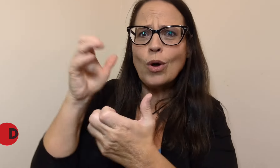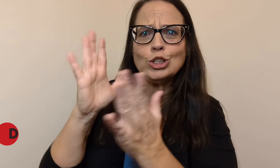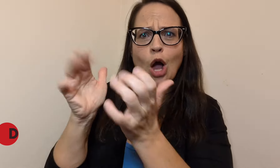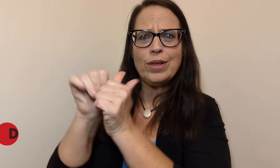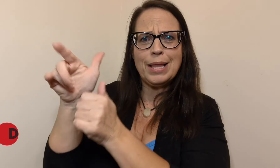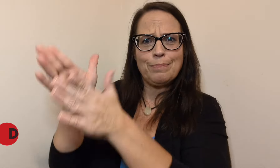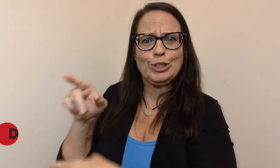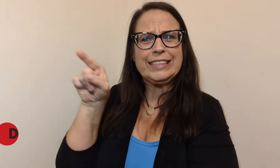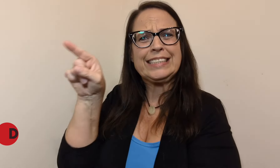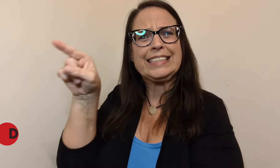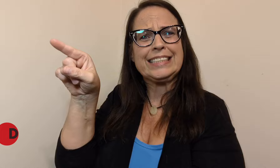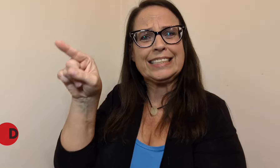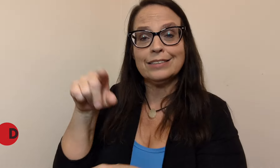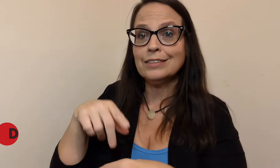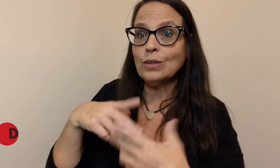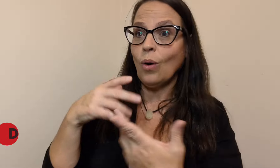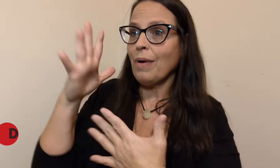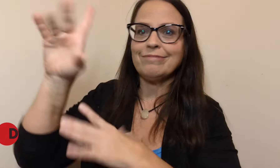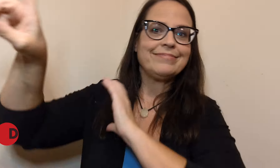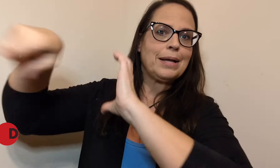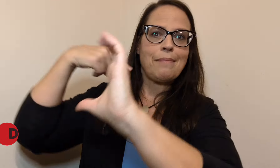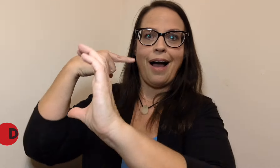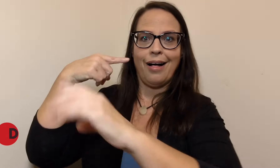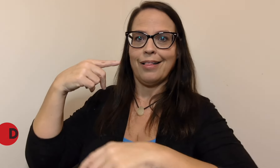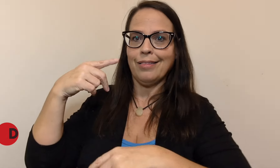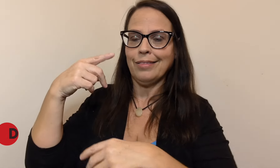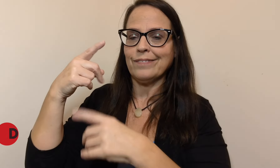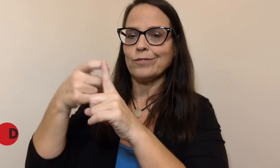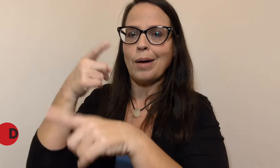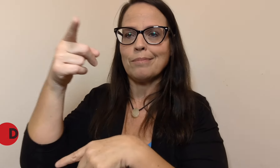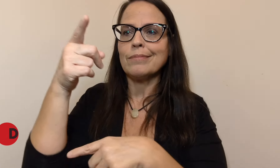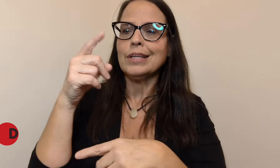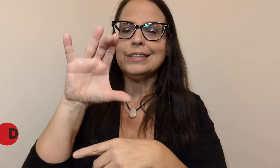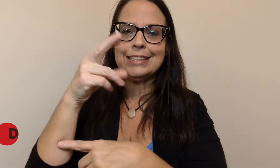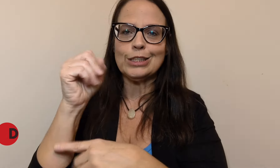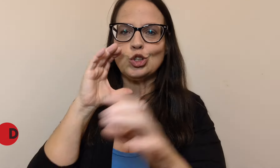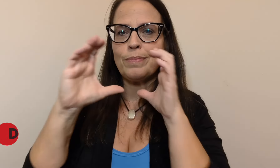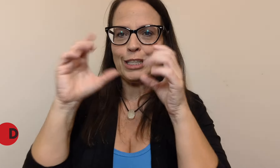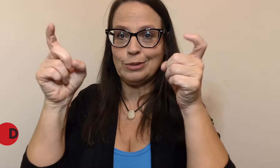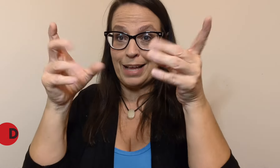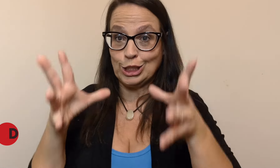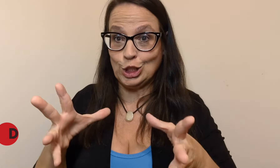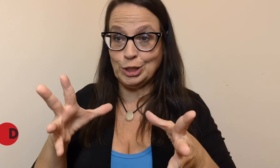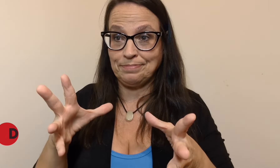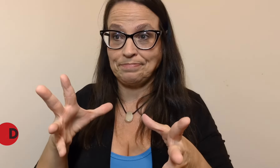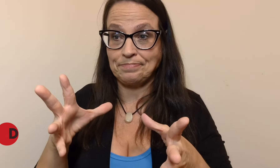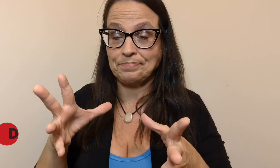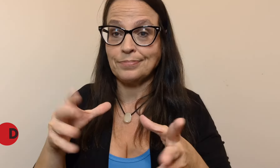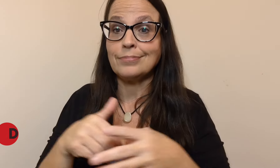to talk with that person. We got an email from their CHS communications manager.